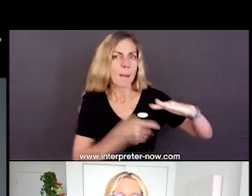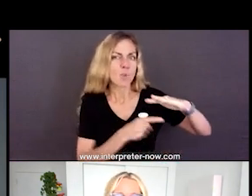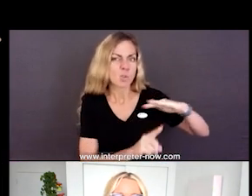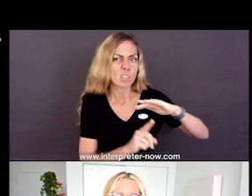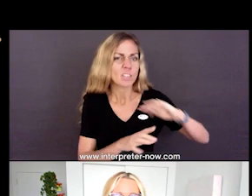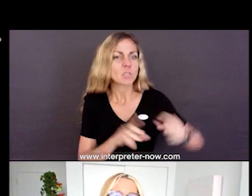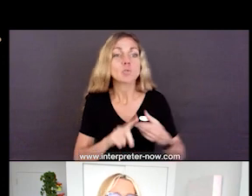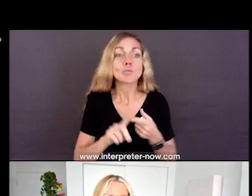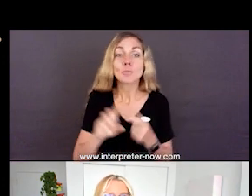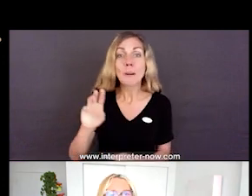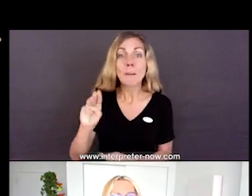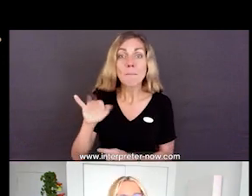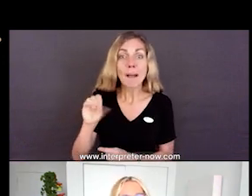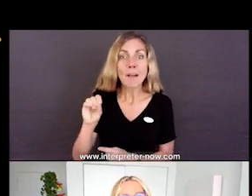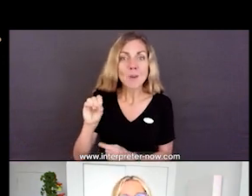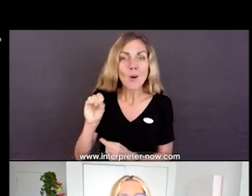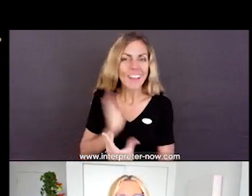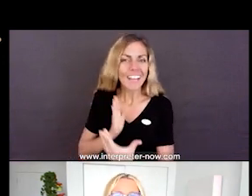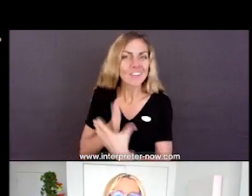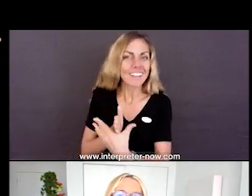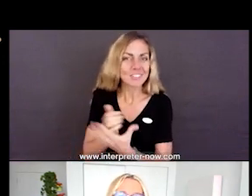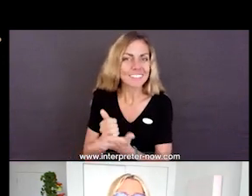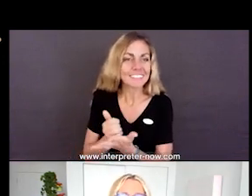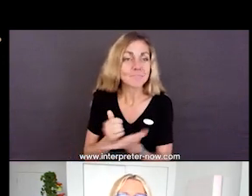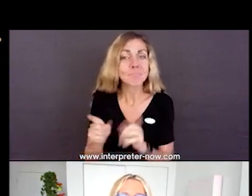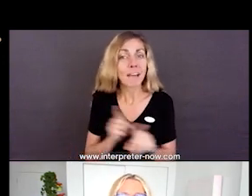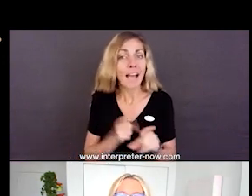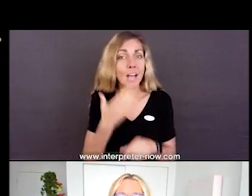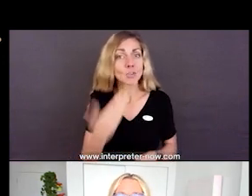Okay, so let's move from microaggressions to micro-interventions.